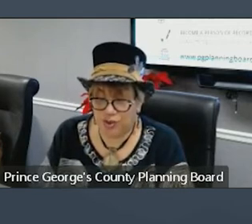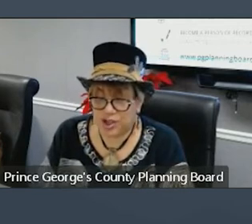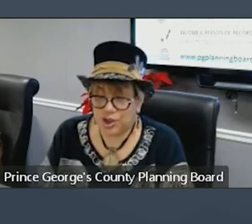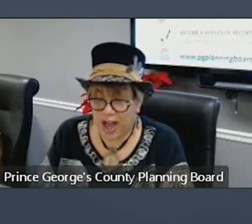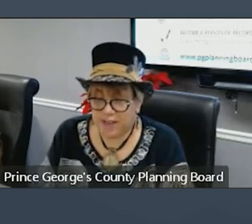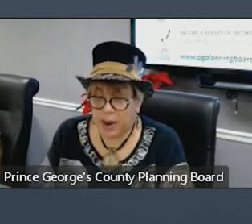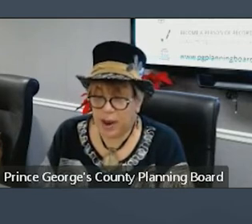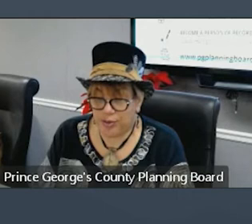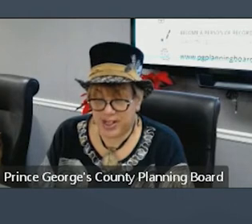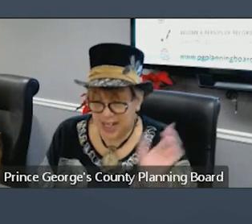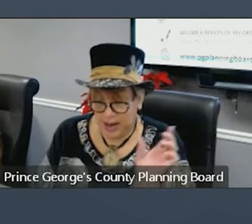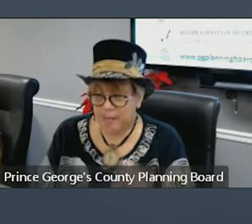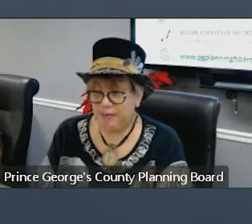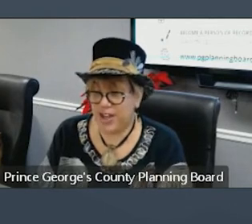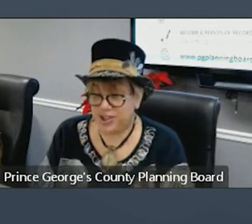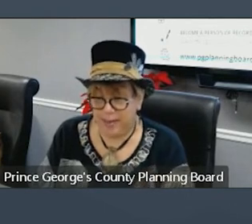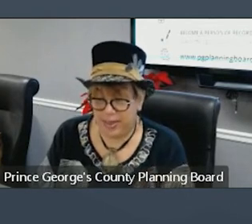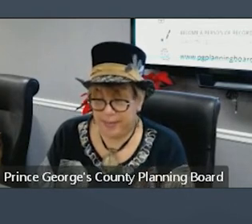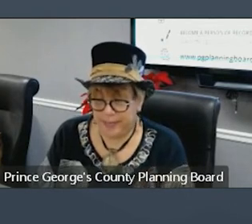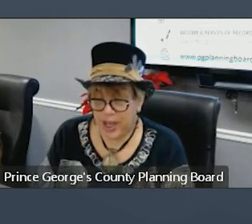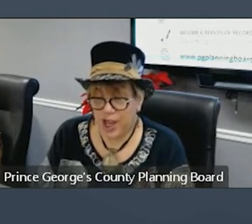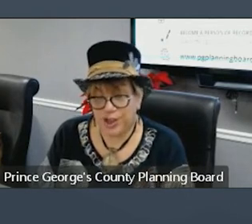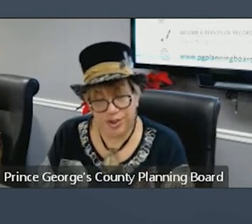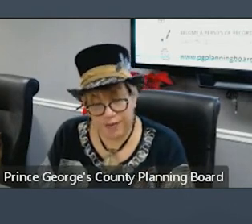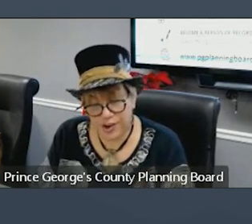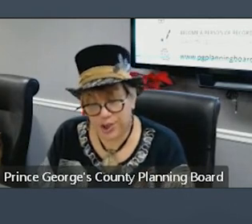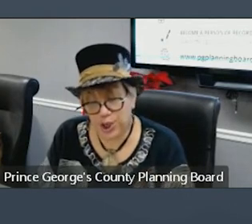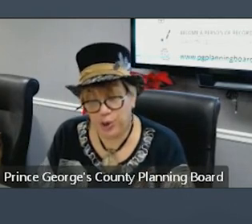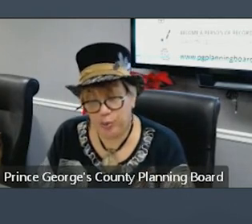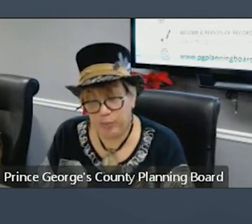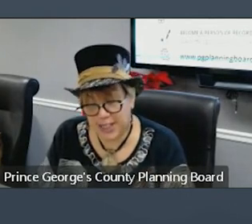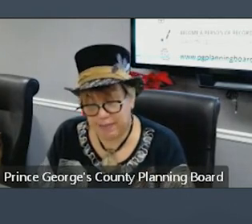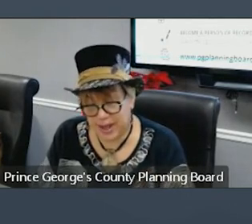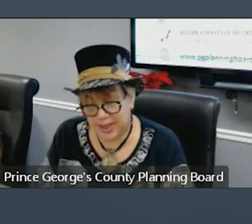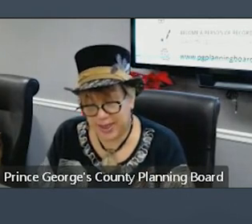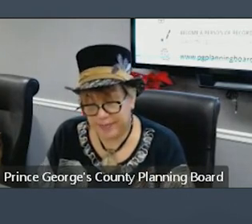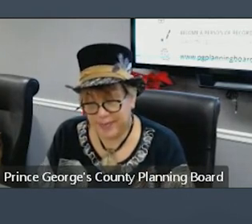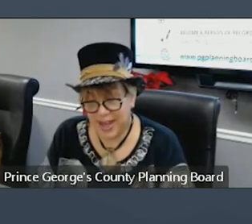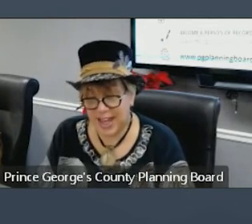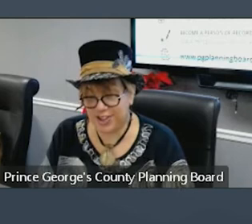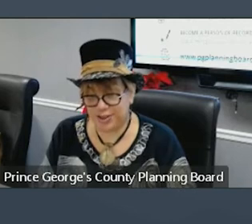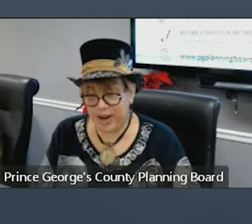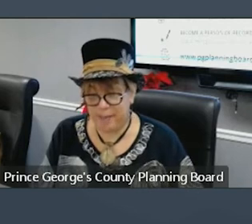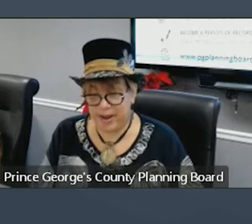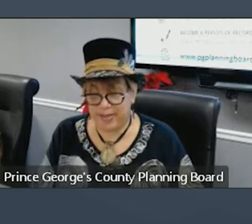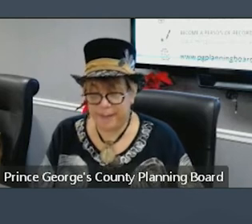driving 3d prevention month, universal human rights month and national Paramont.